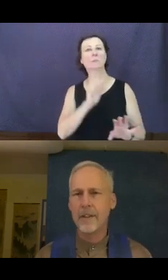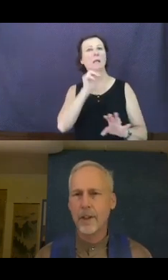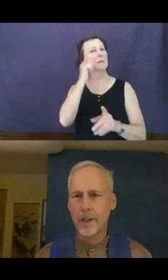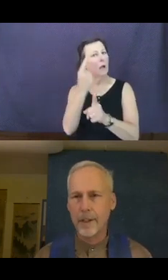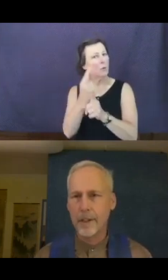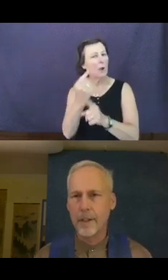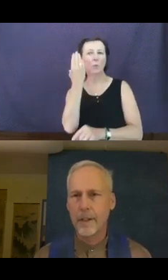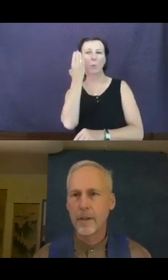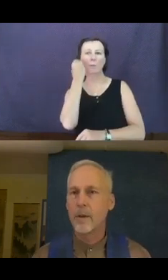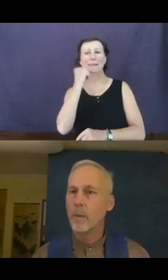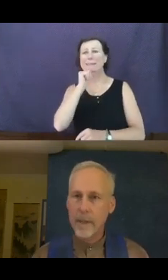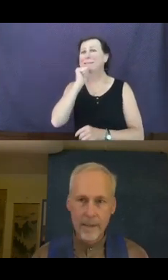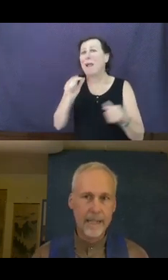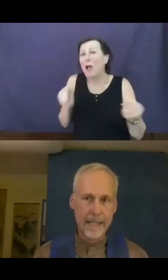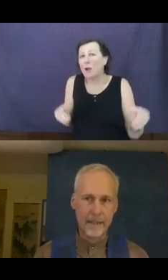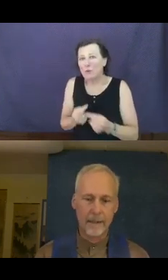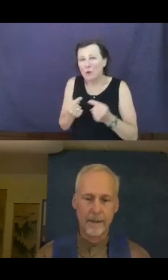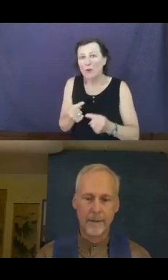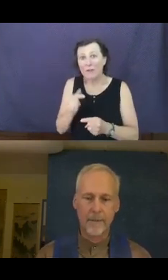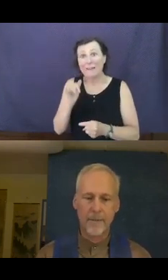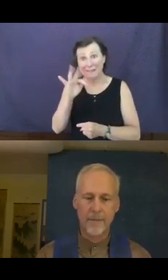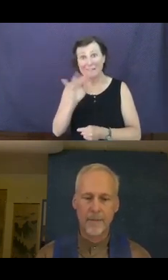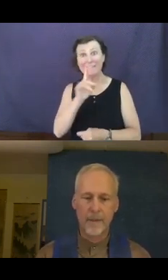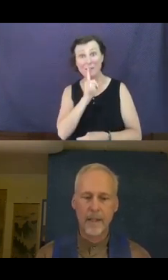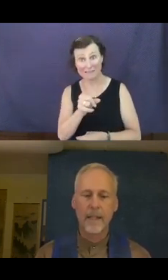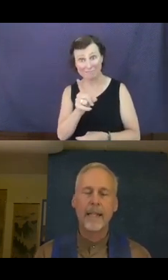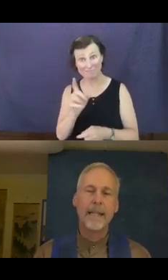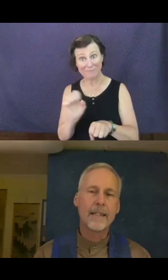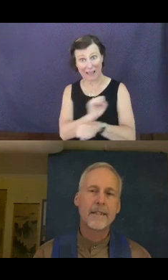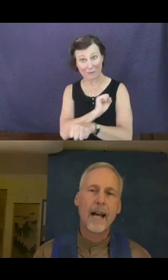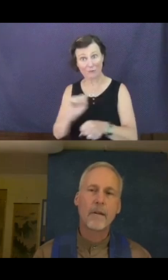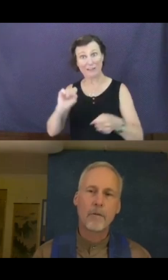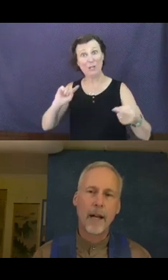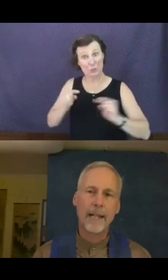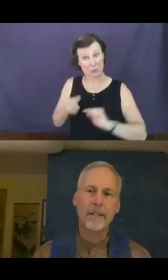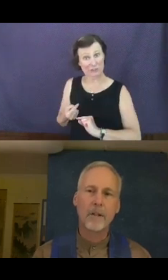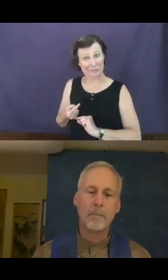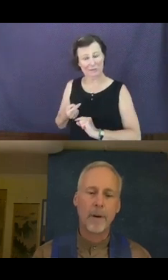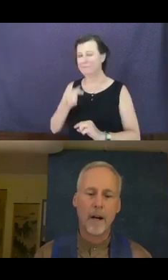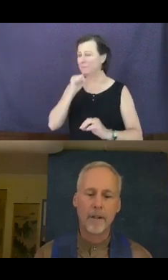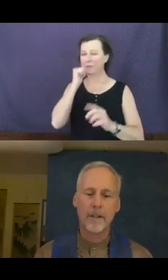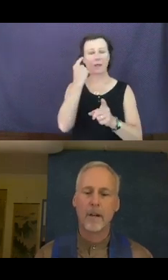hurt when it did. It's not right to pardon a